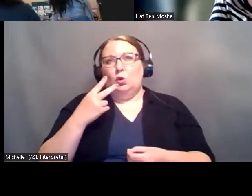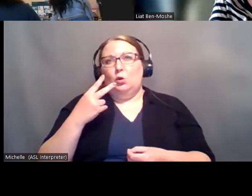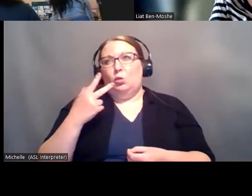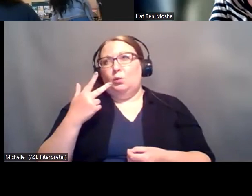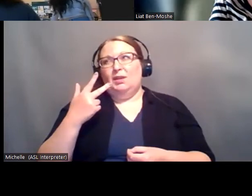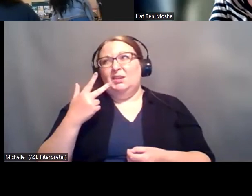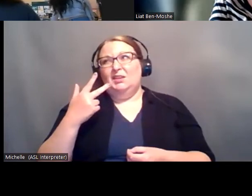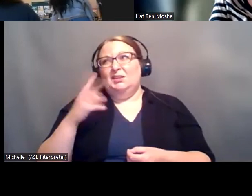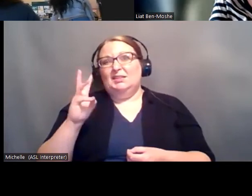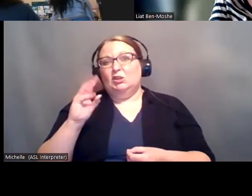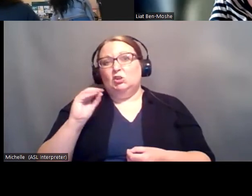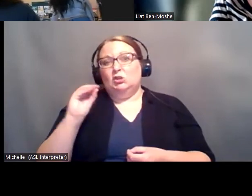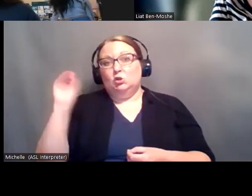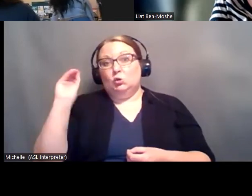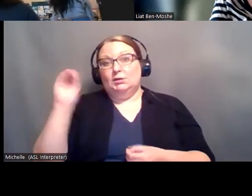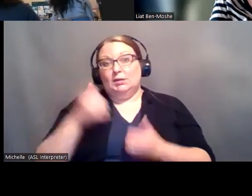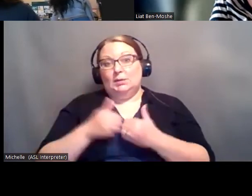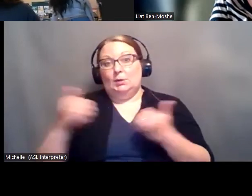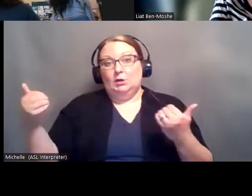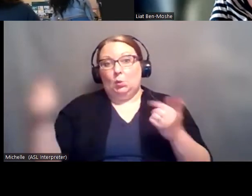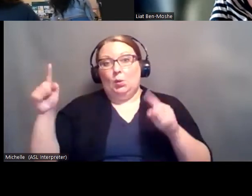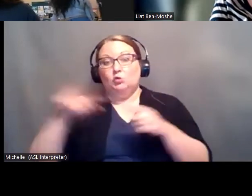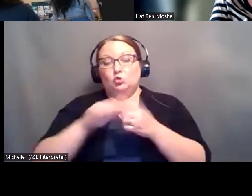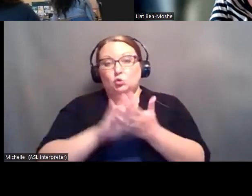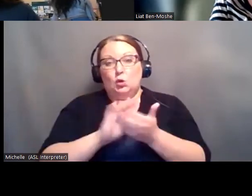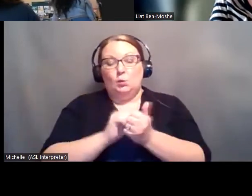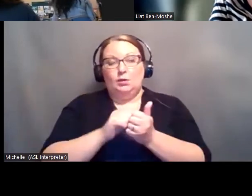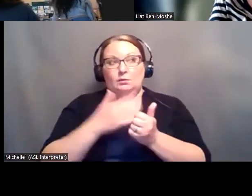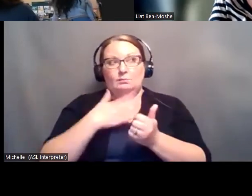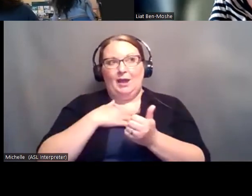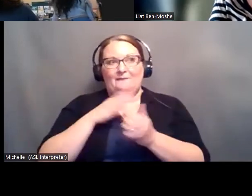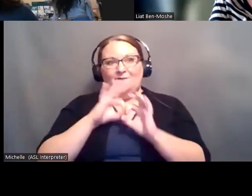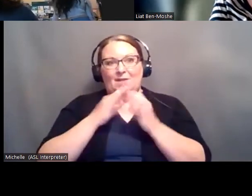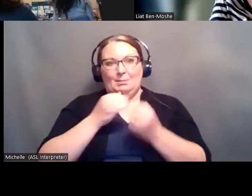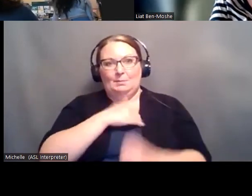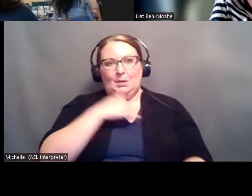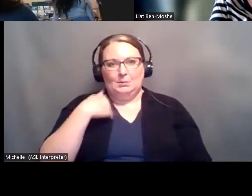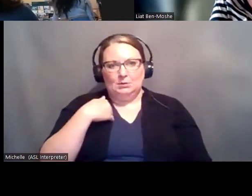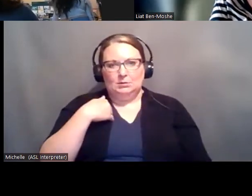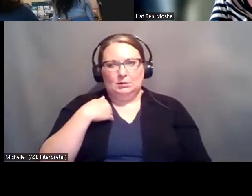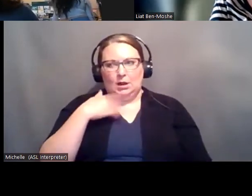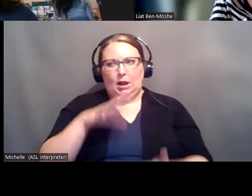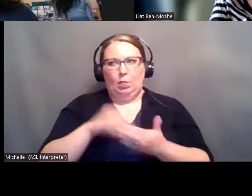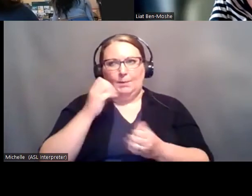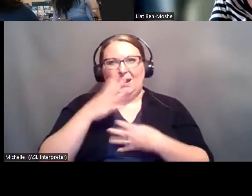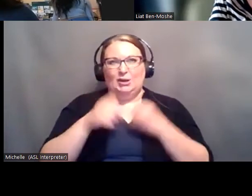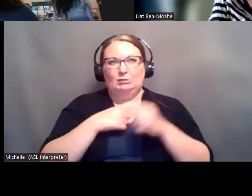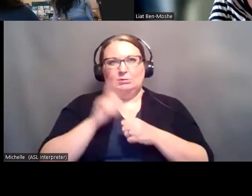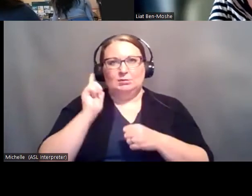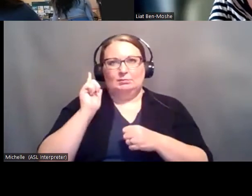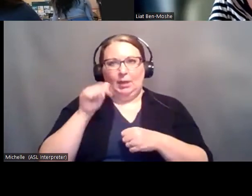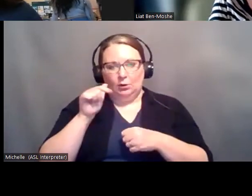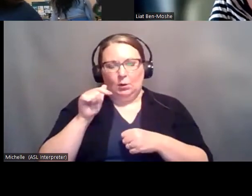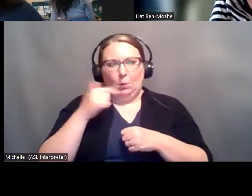actually went to school with people in my family, which I found out from her years after we knew each other. So that was wild.